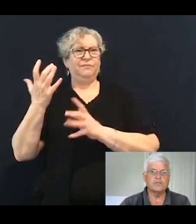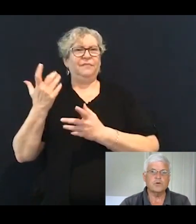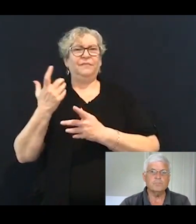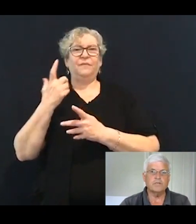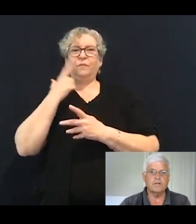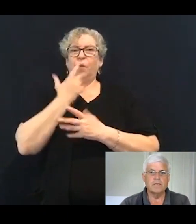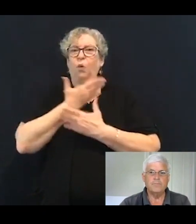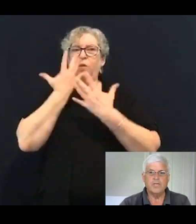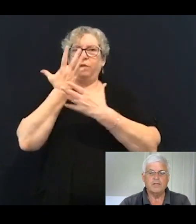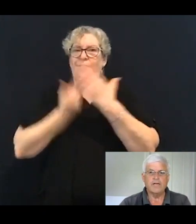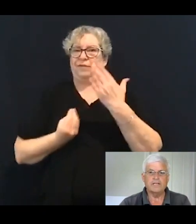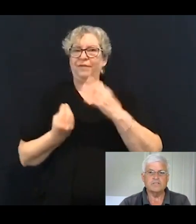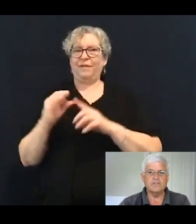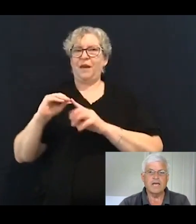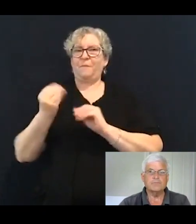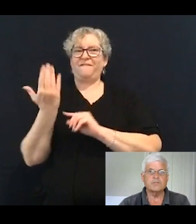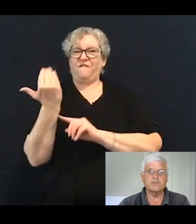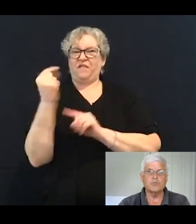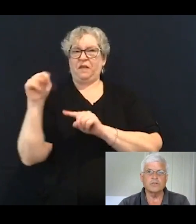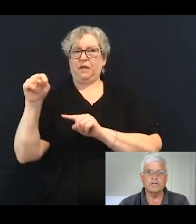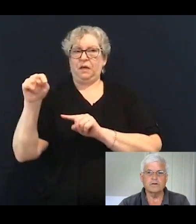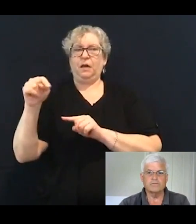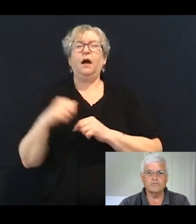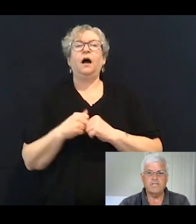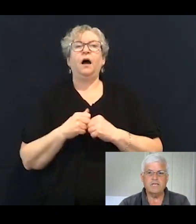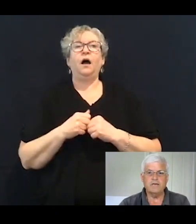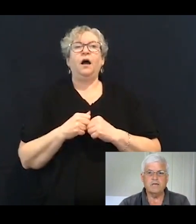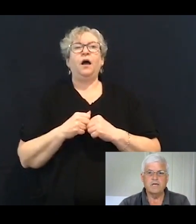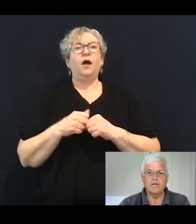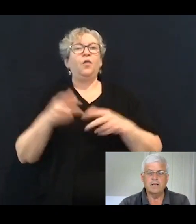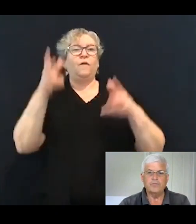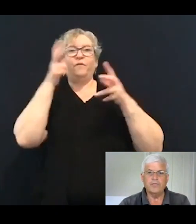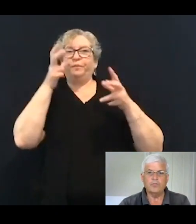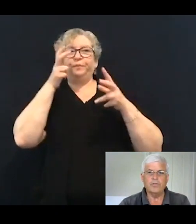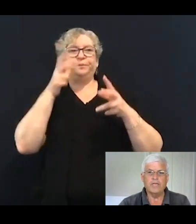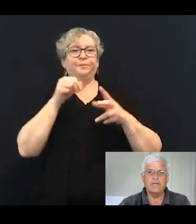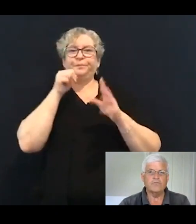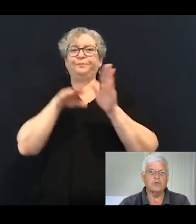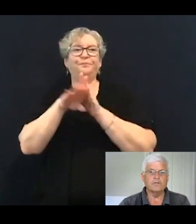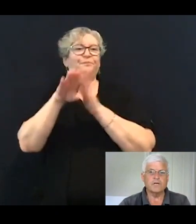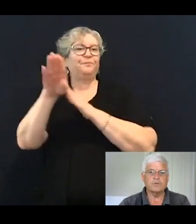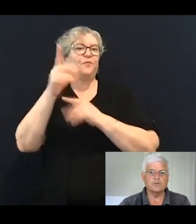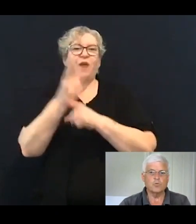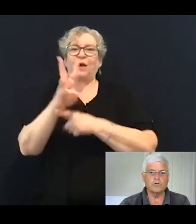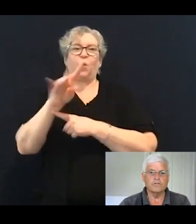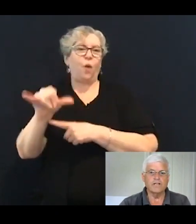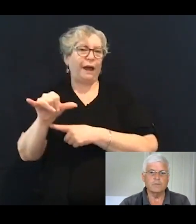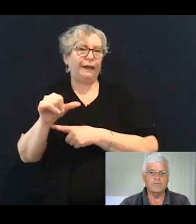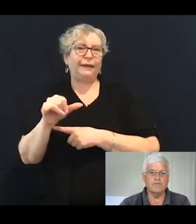that is, in the absence of protocadherin-15, the photoreceptors weren't developing very well.